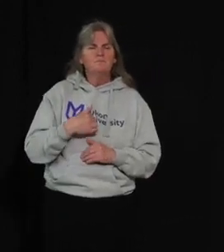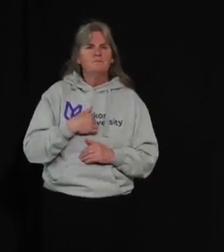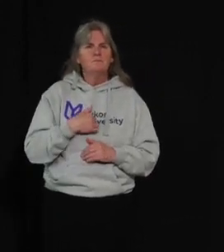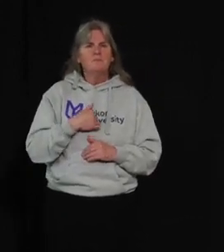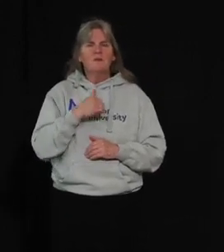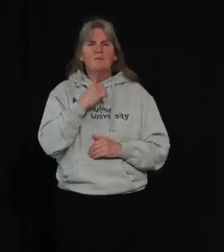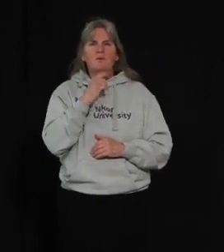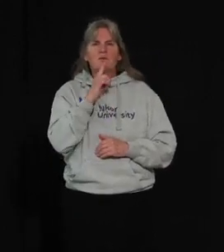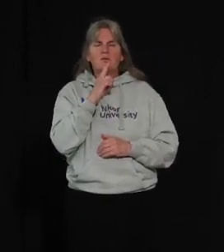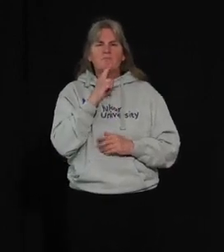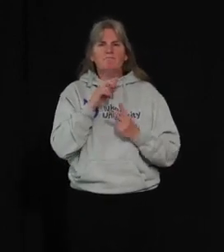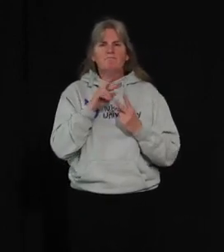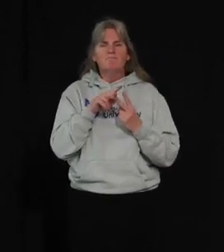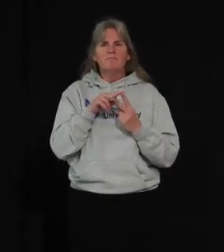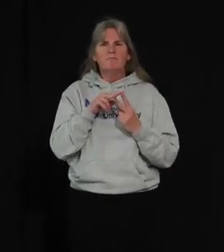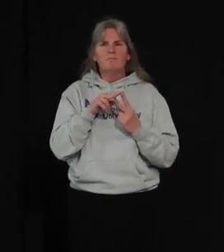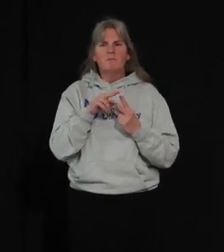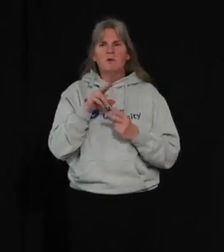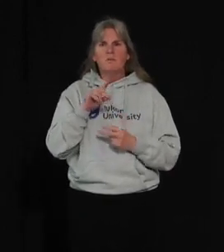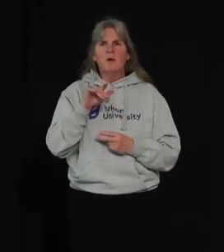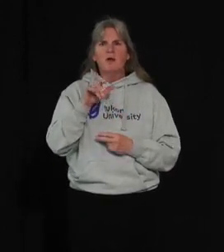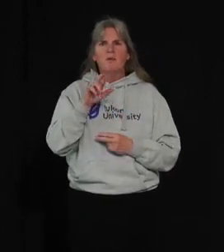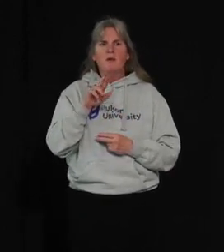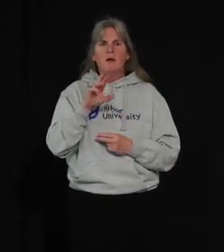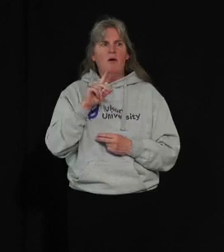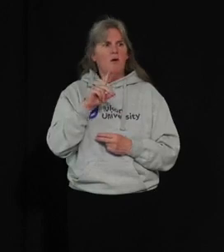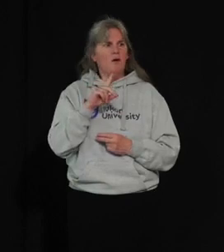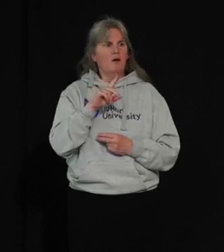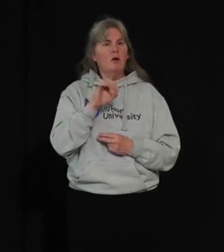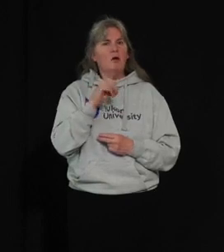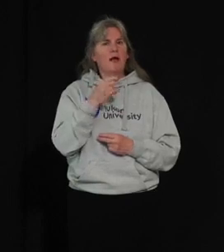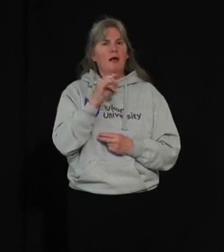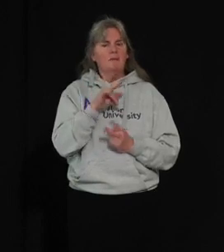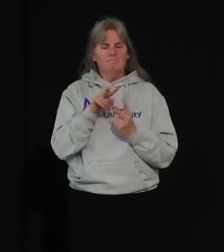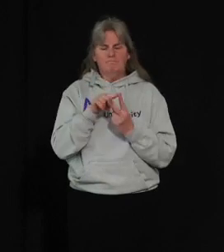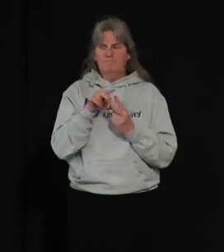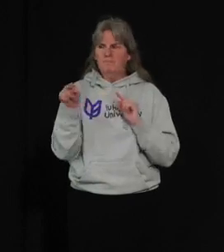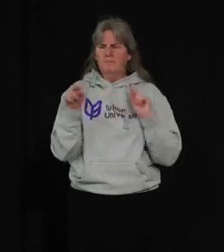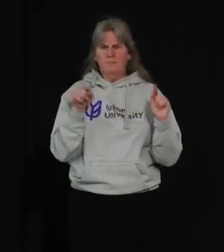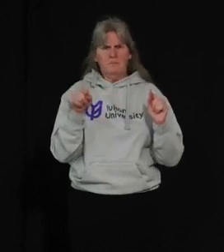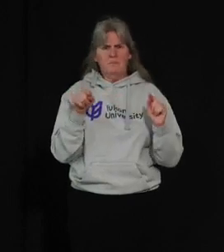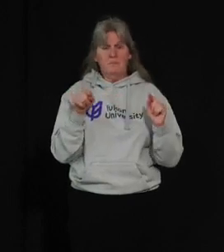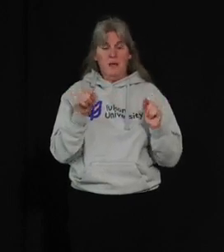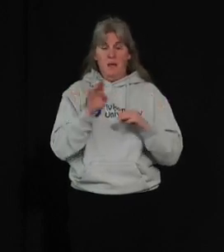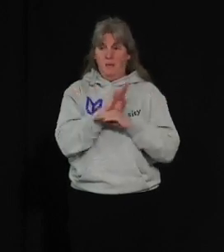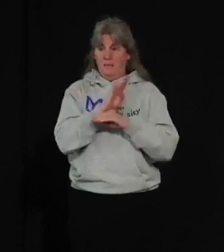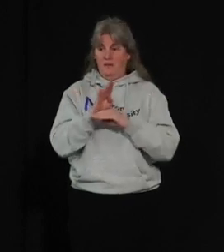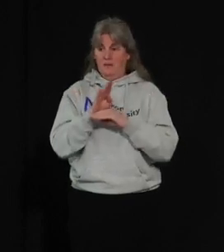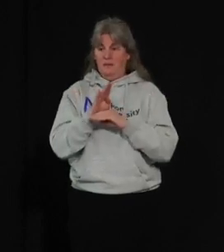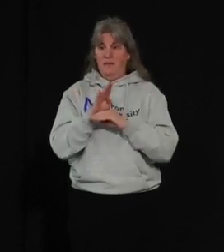I guess this is for either the premier-- perhaps both the premier and Dr Hanley can speak to this.